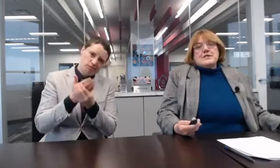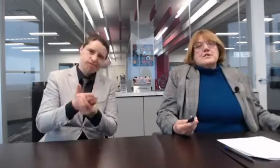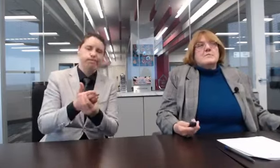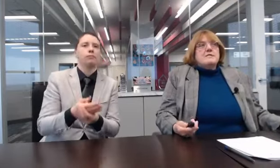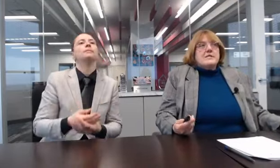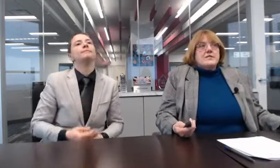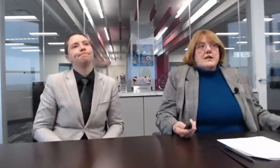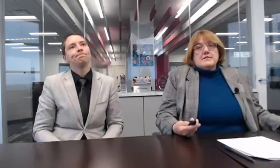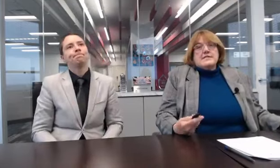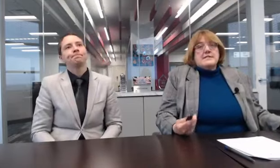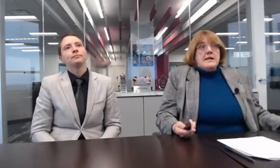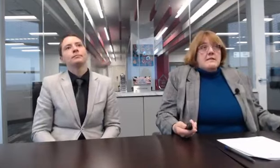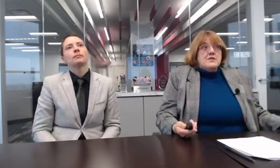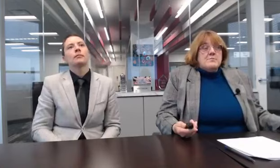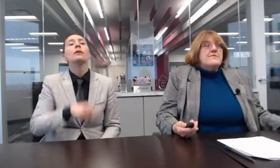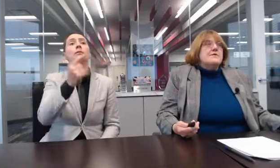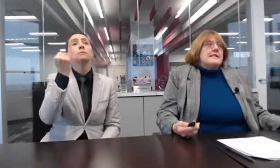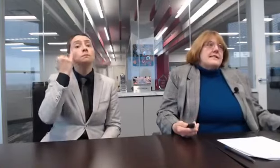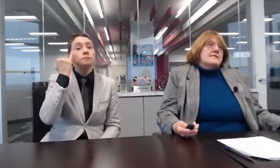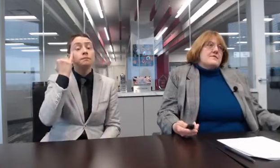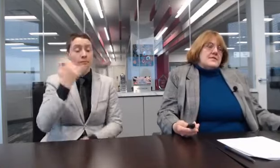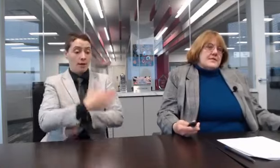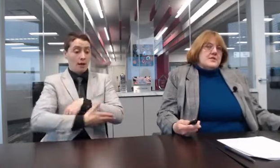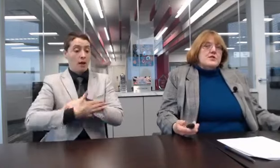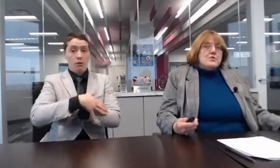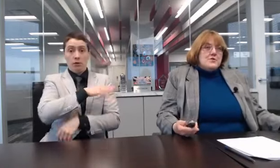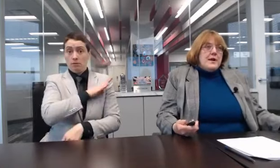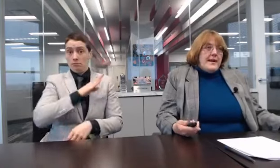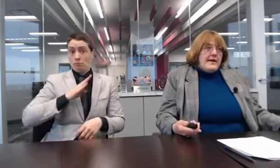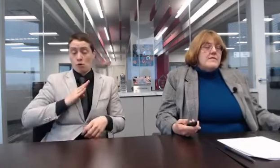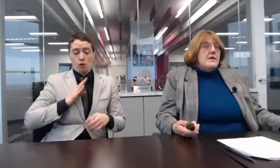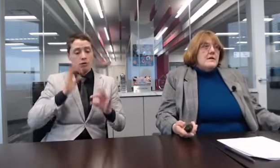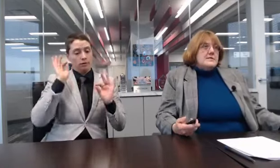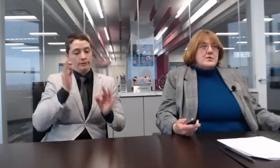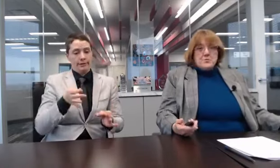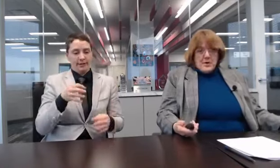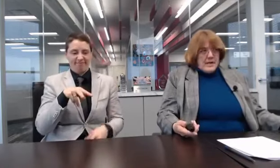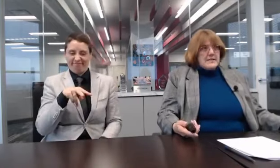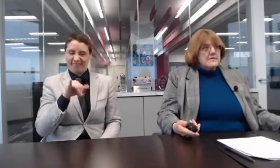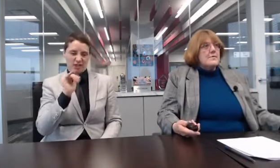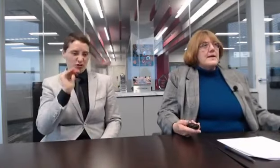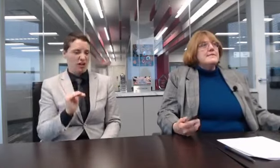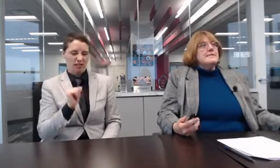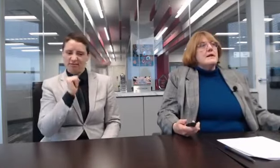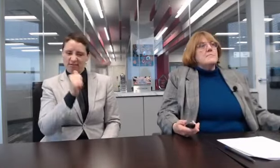my child is ineligible for DD servicers. You do have some due process rights.